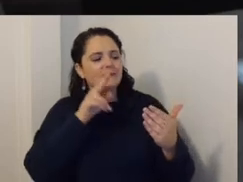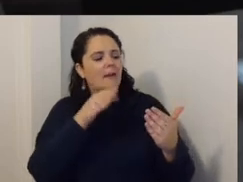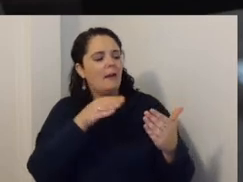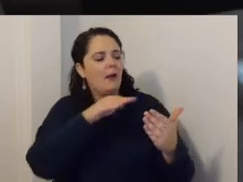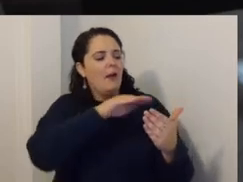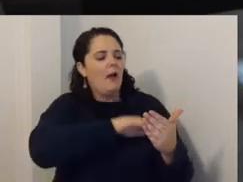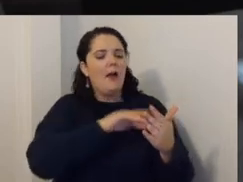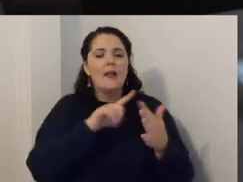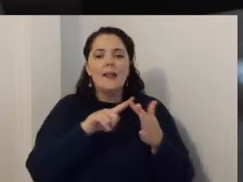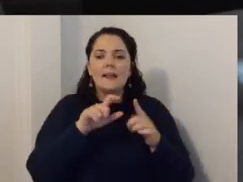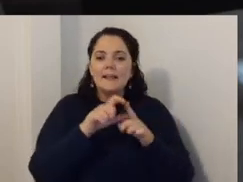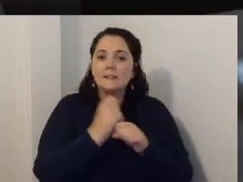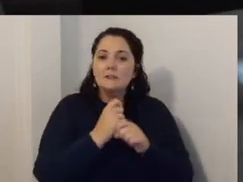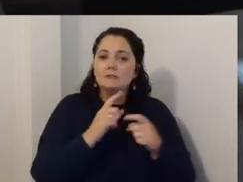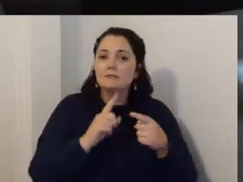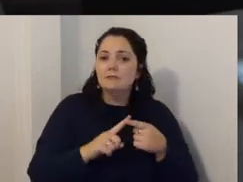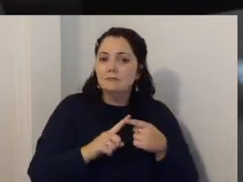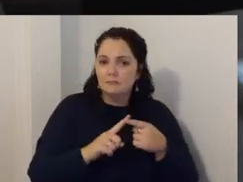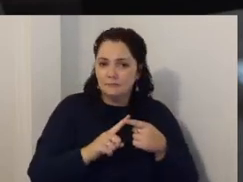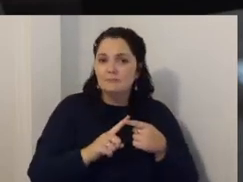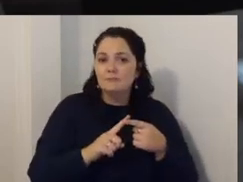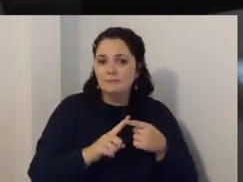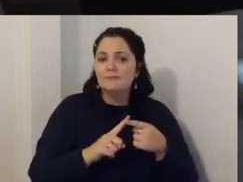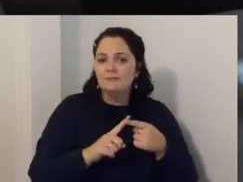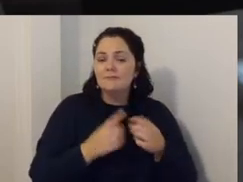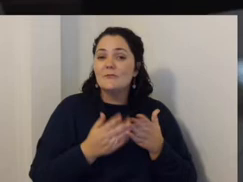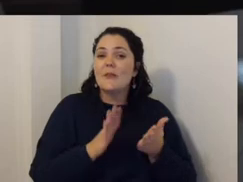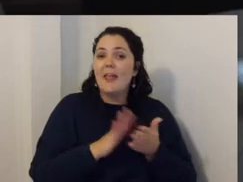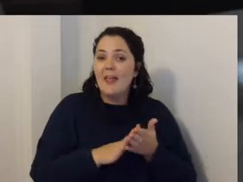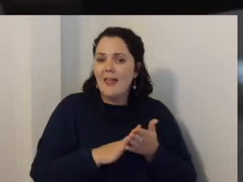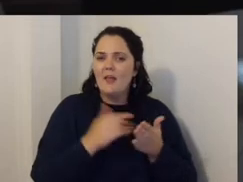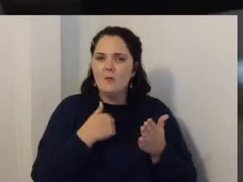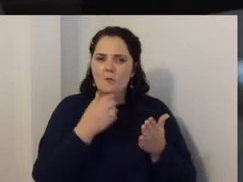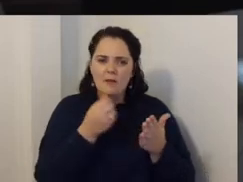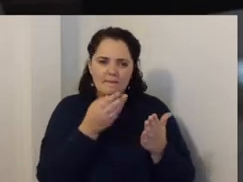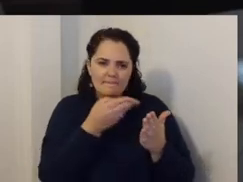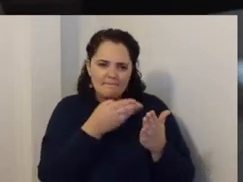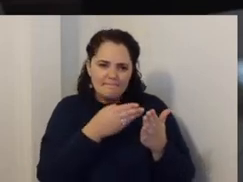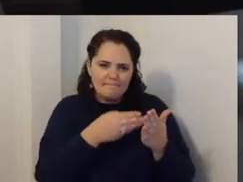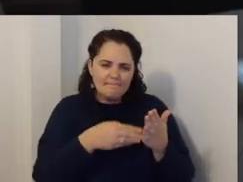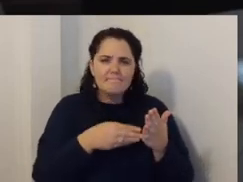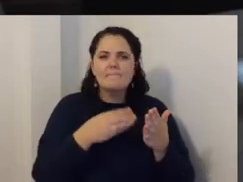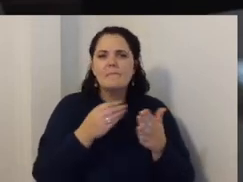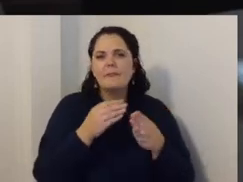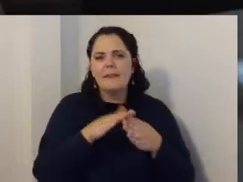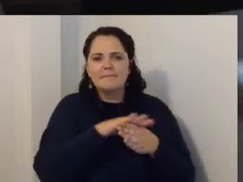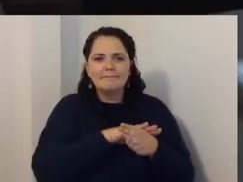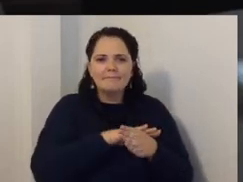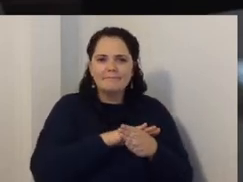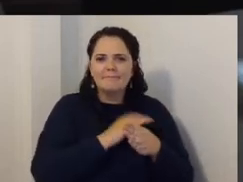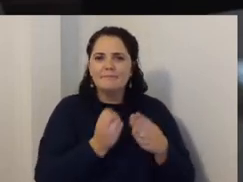way that we abstract those edges is as a line, a contour line, excuse me having a sip of coffee now